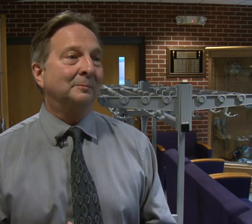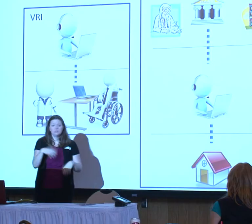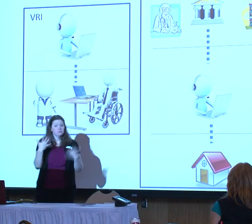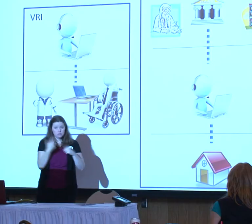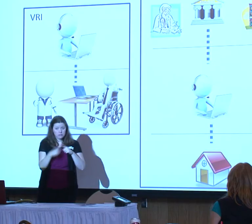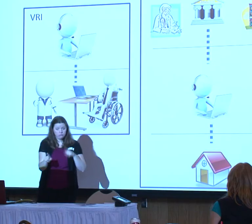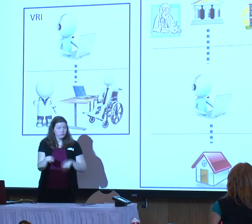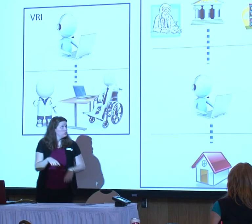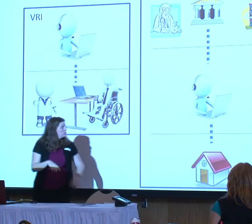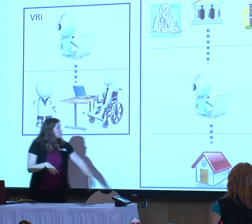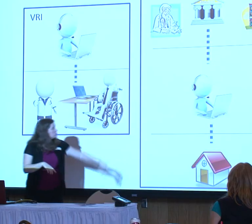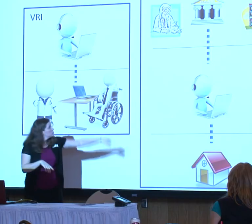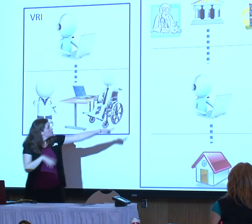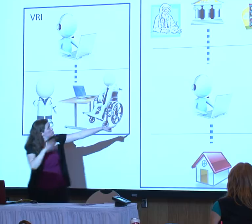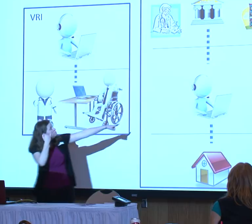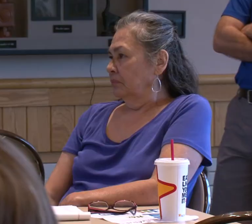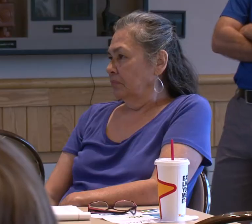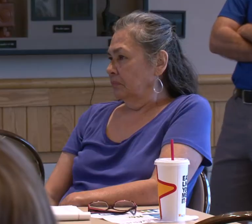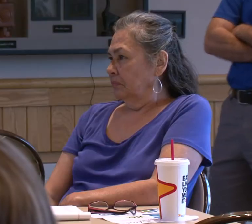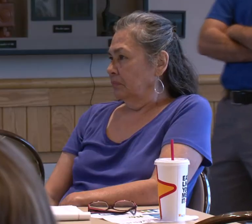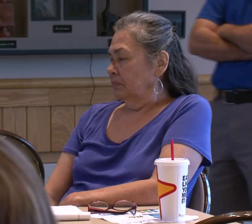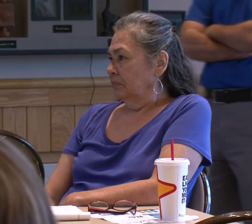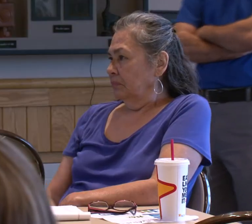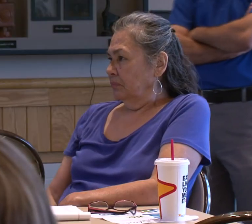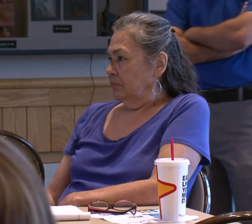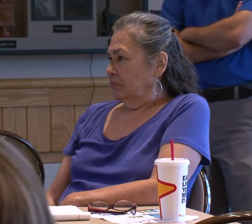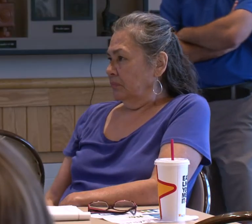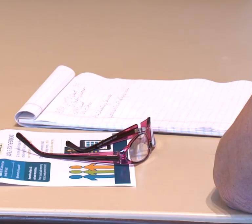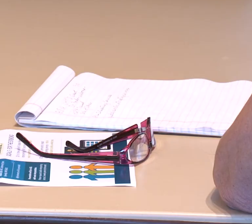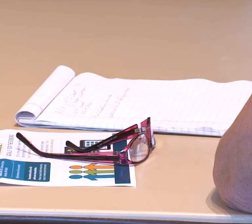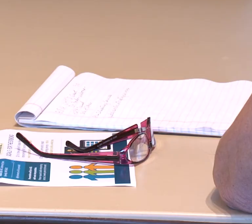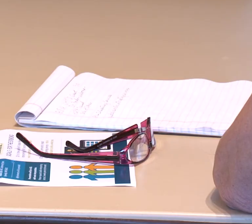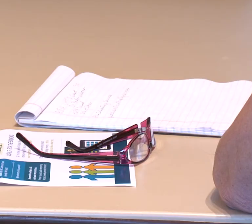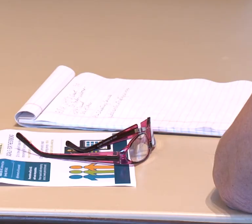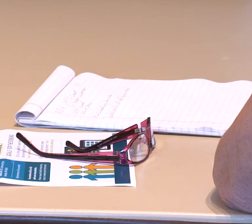Female voice: ASLIS hopes the discussion from Deaf people, interpreters and service providers